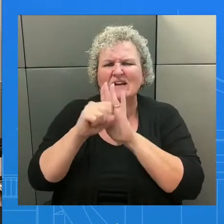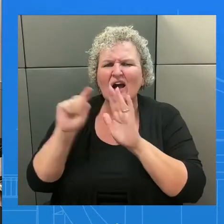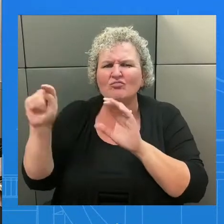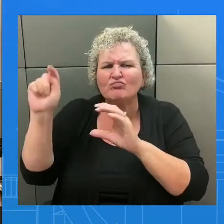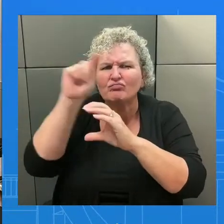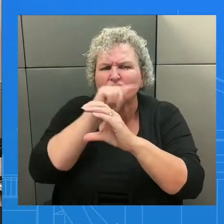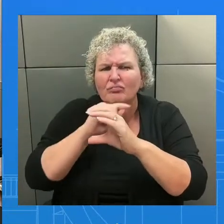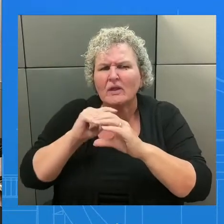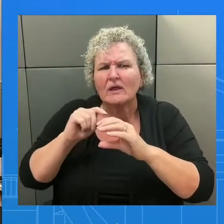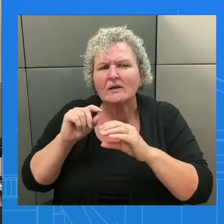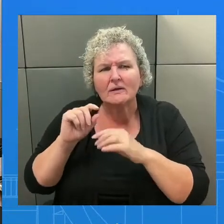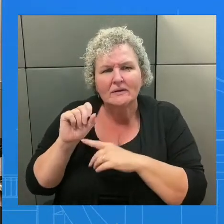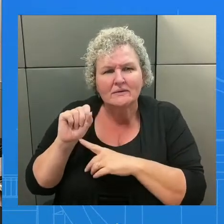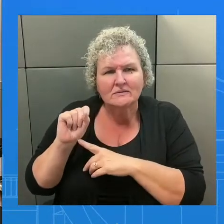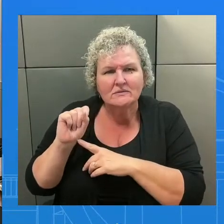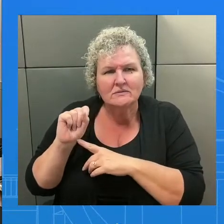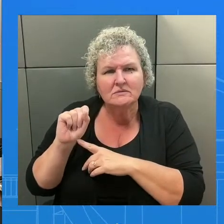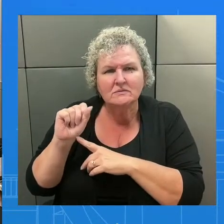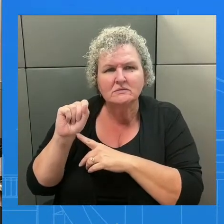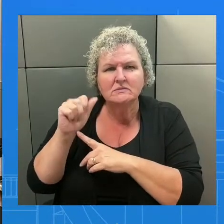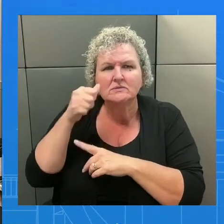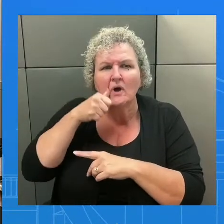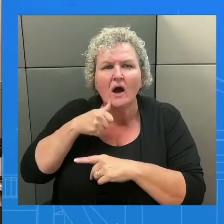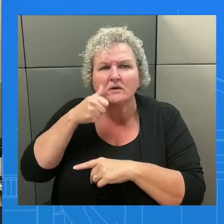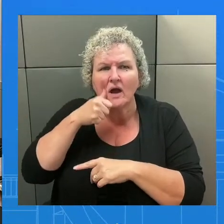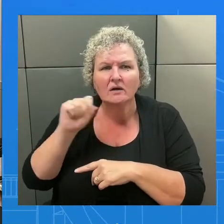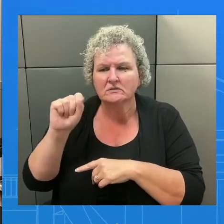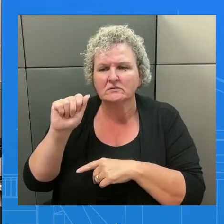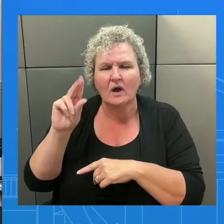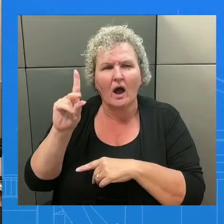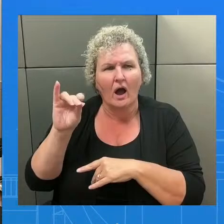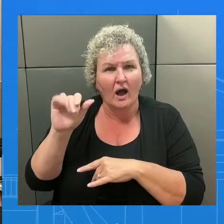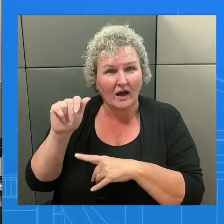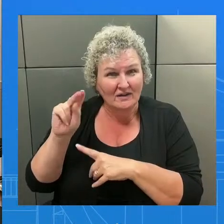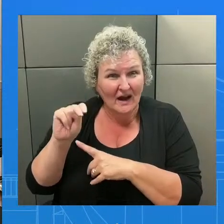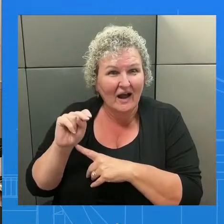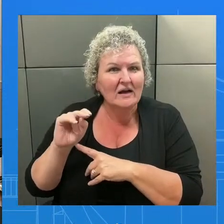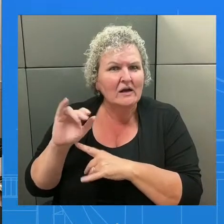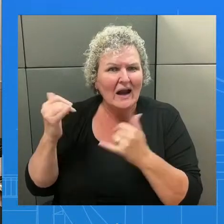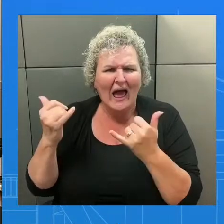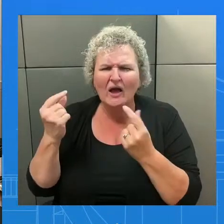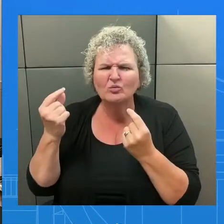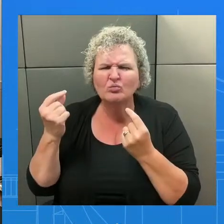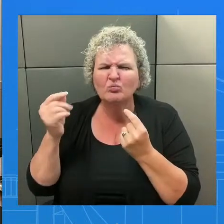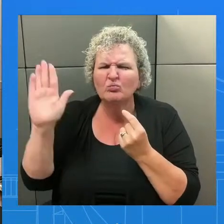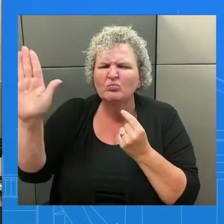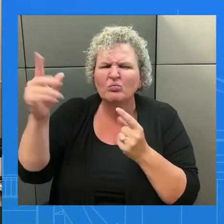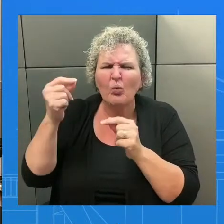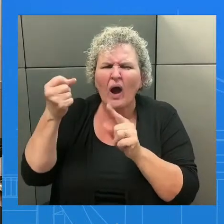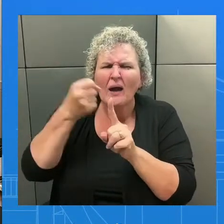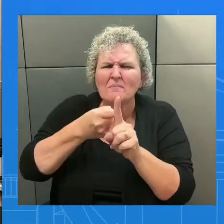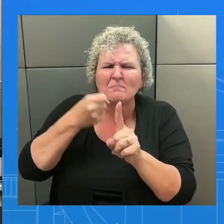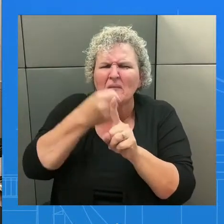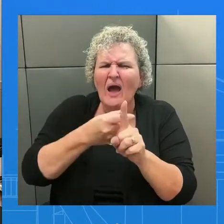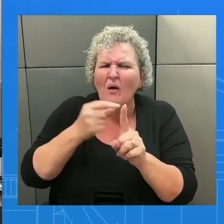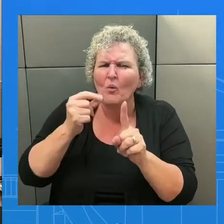And do you believe that with the demise of Mr. Sinwar and Hassan Nasrallah, you have better chances or worse chances for somebody to negotiate with?